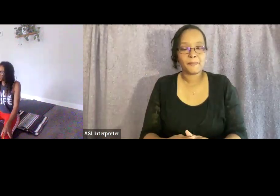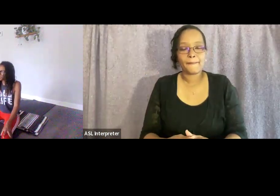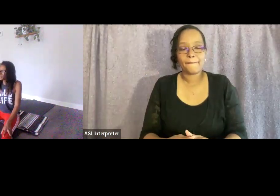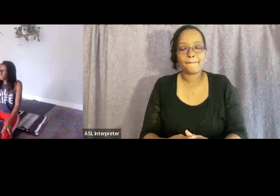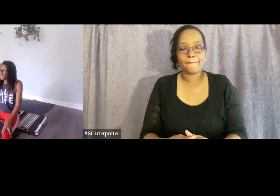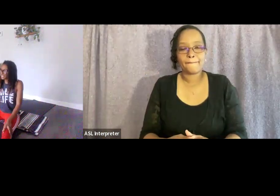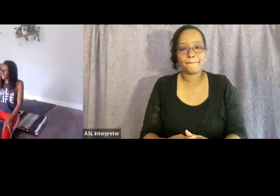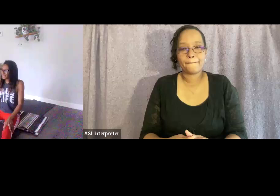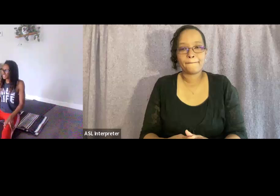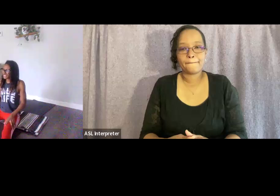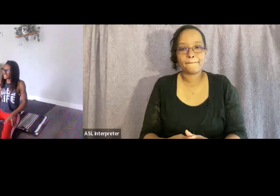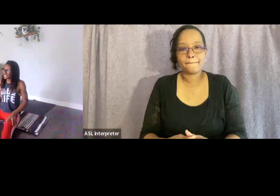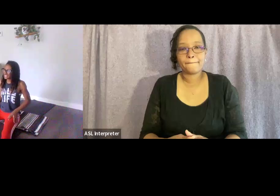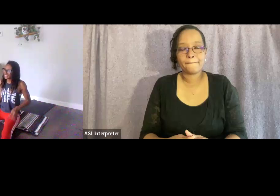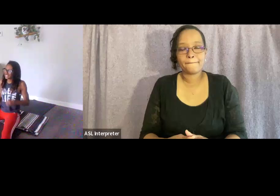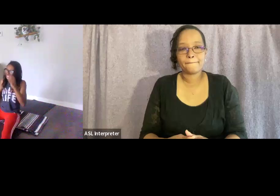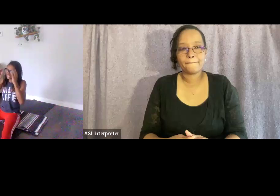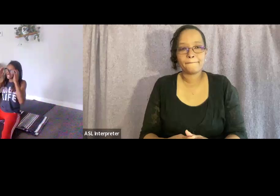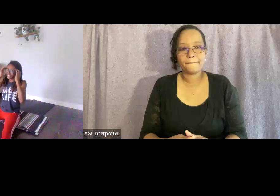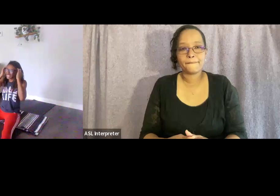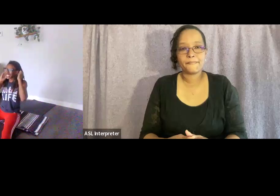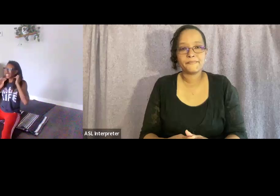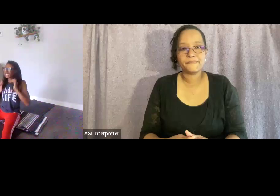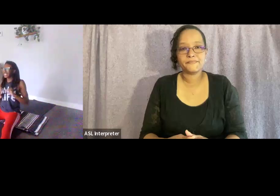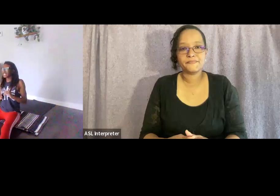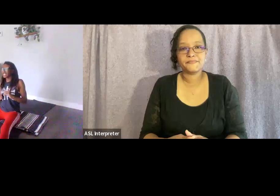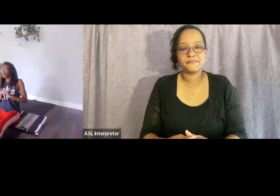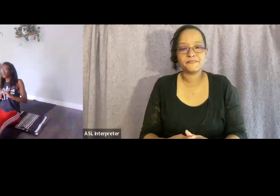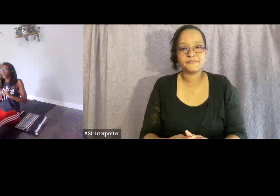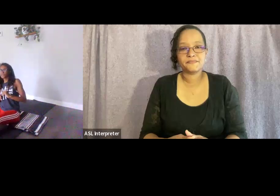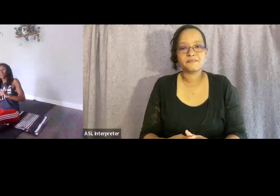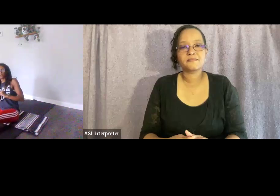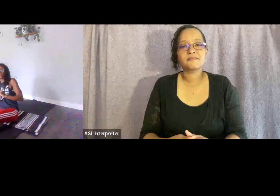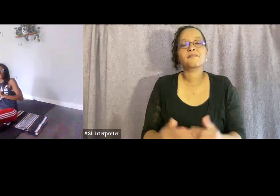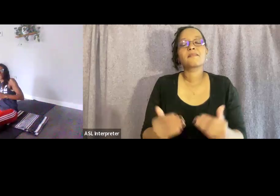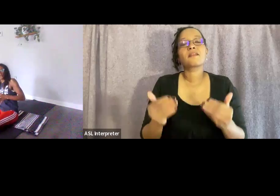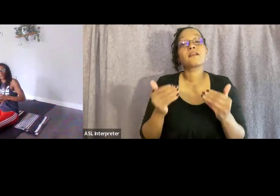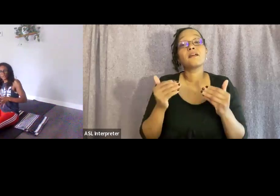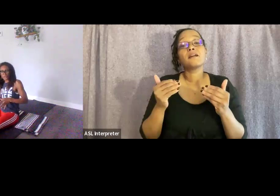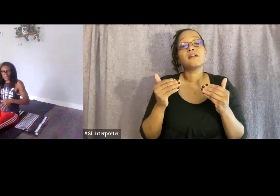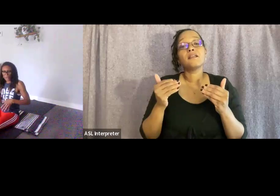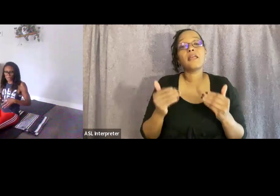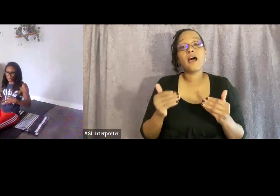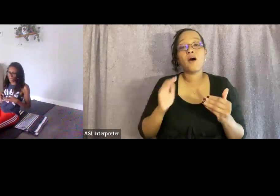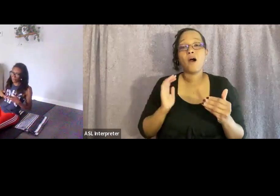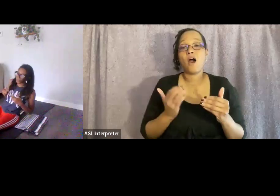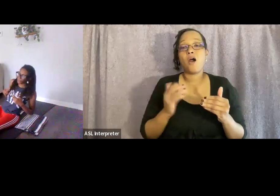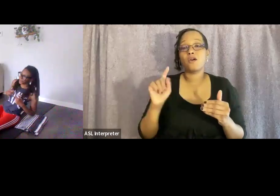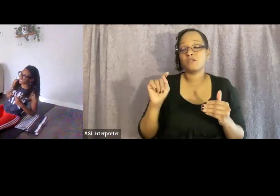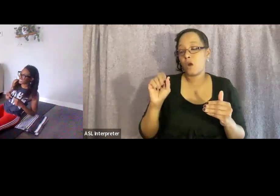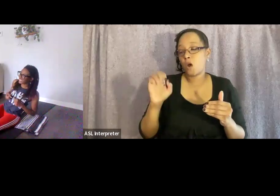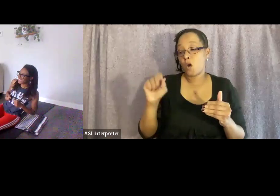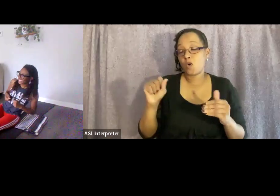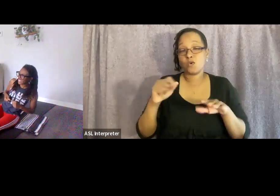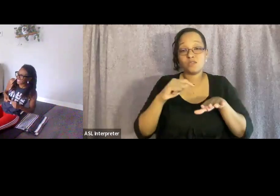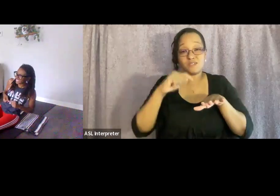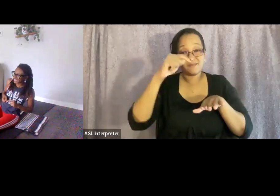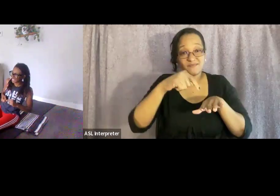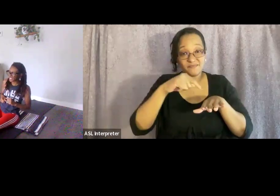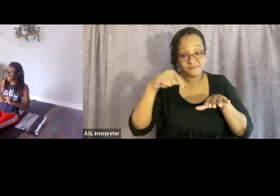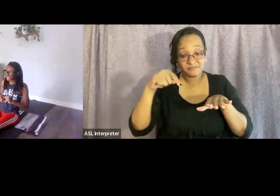And then from here, let's work from the toes all the way up through the head, shall we?